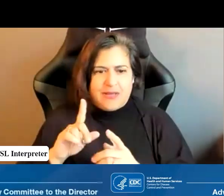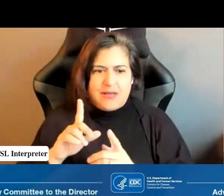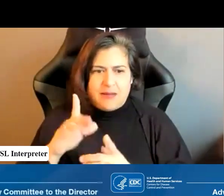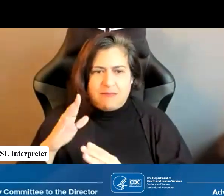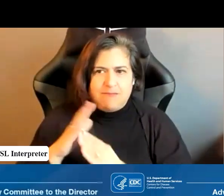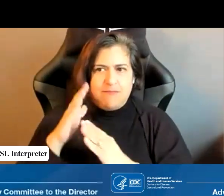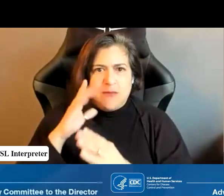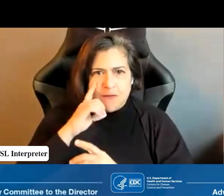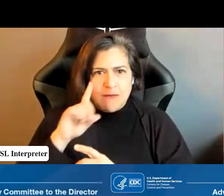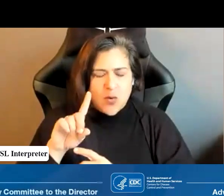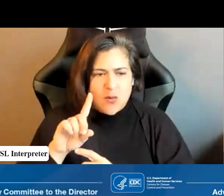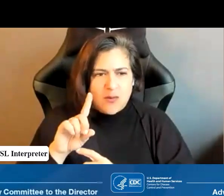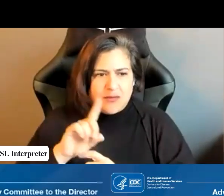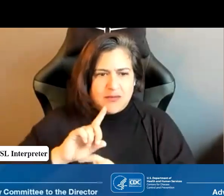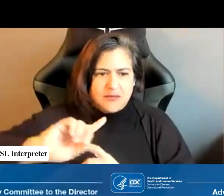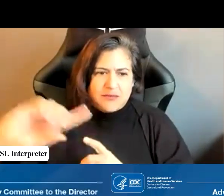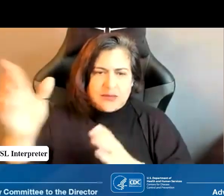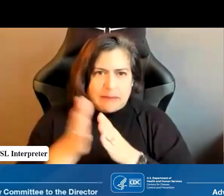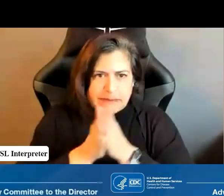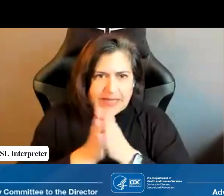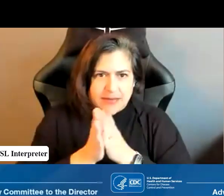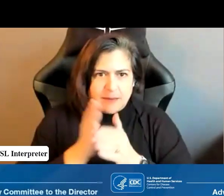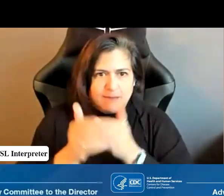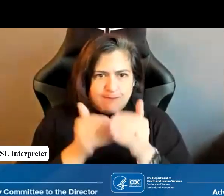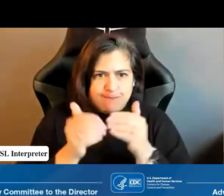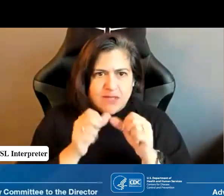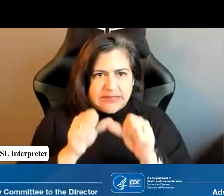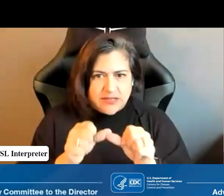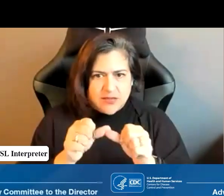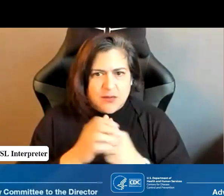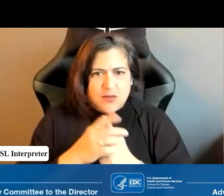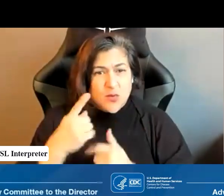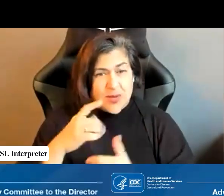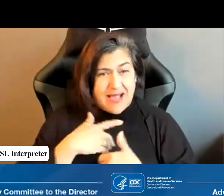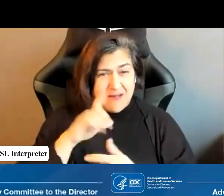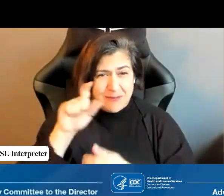Are there dedicated staff, been able to find a dedicated staff for these activities?